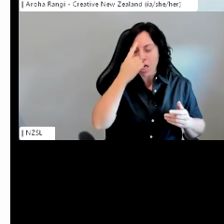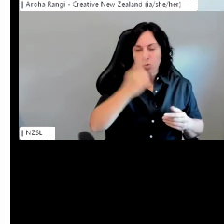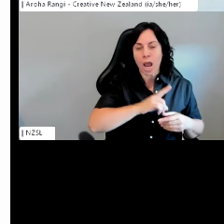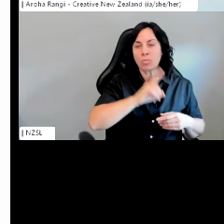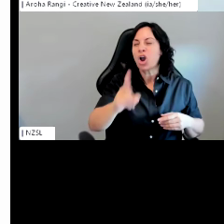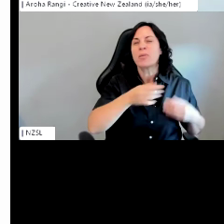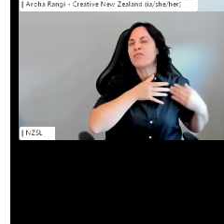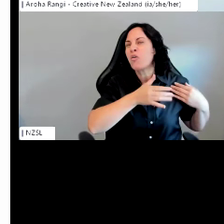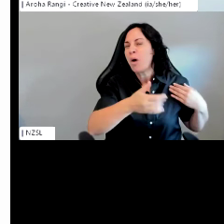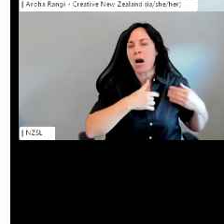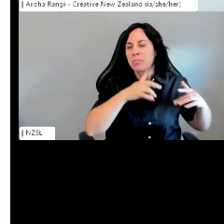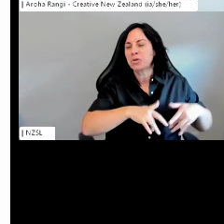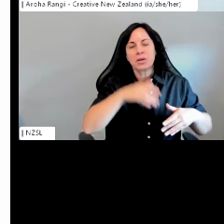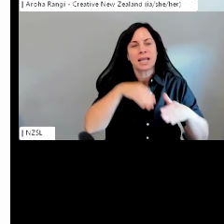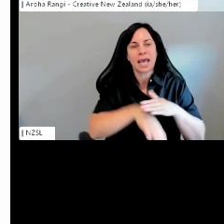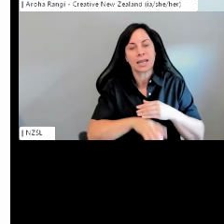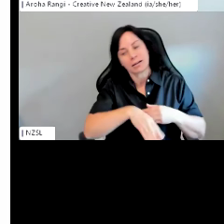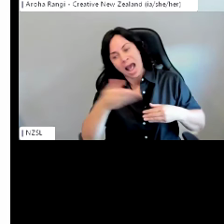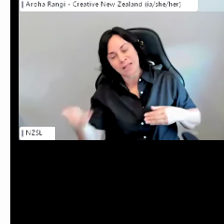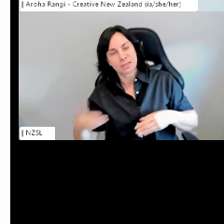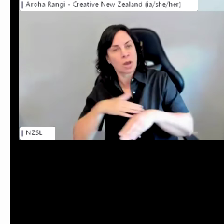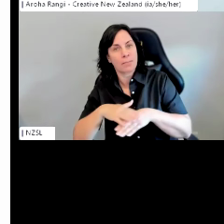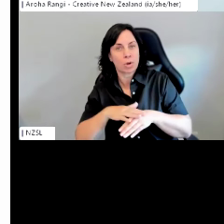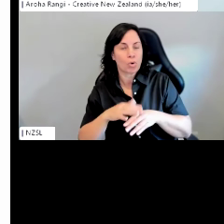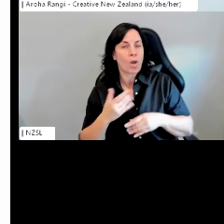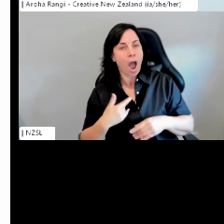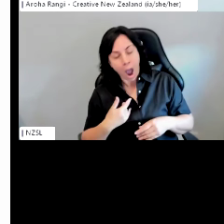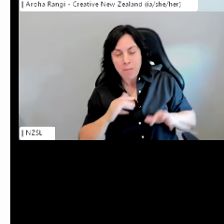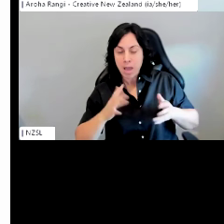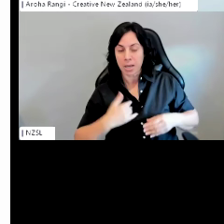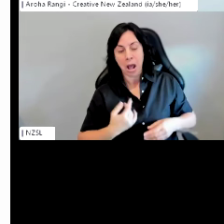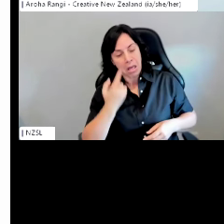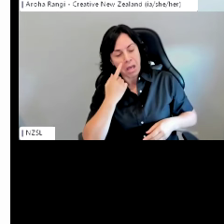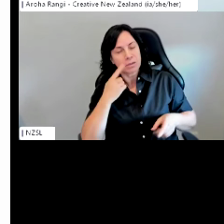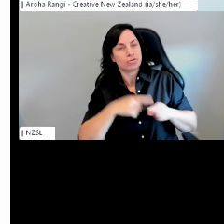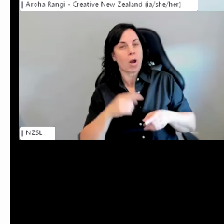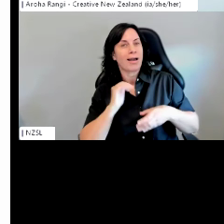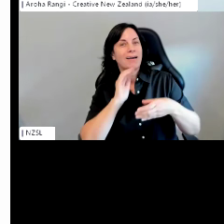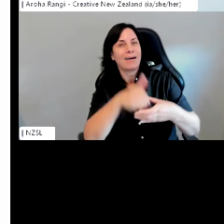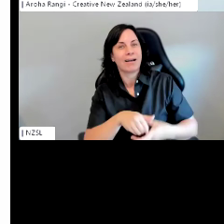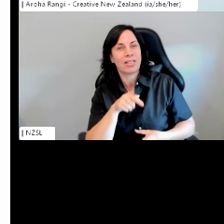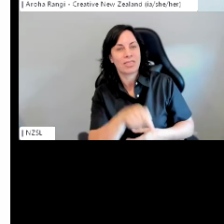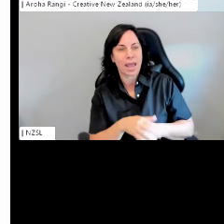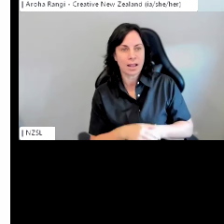are saying oh I might try that and so there's a huge number of people here to go for and whilst